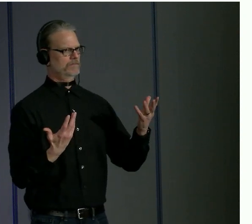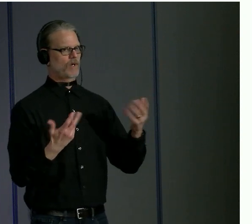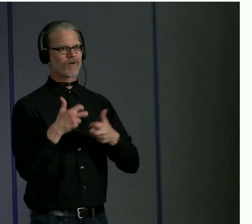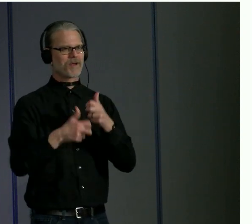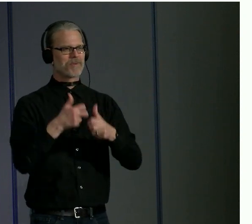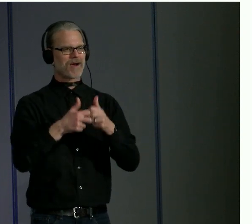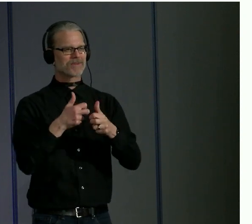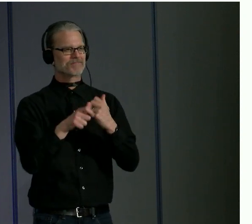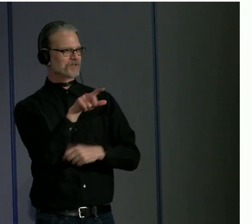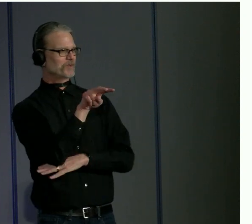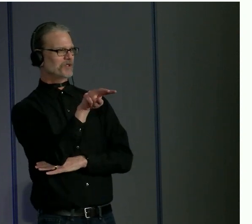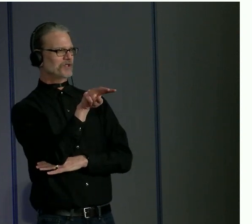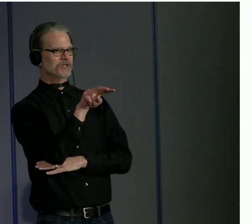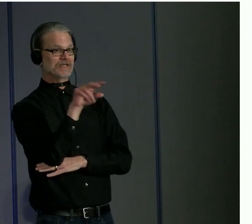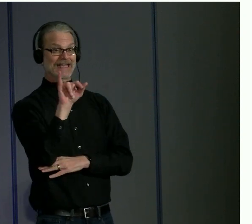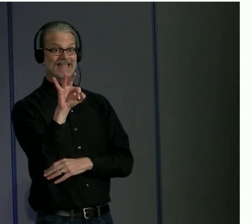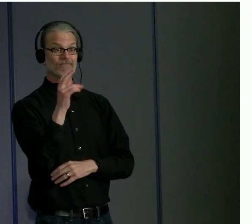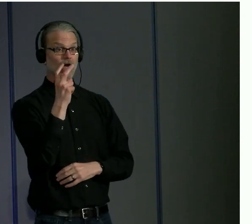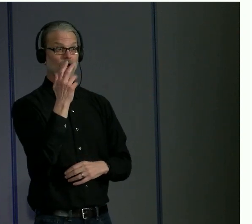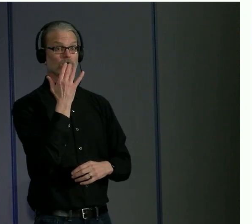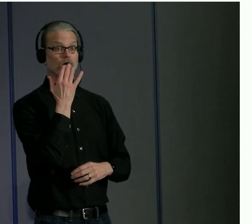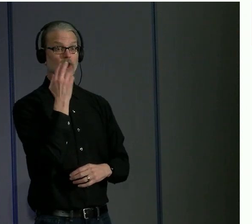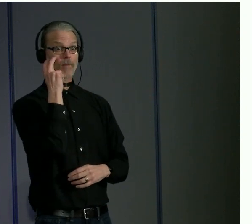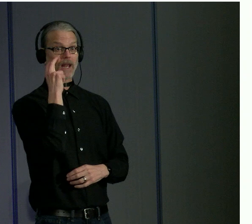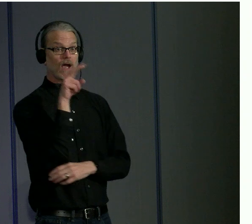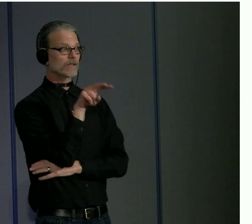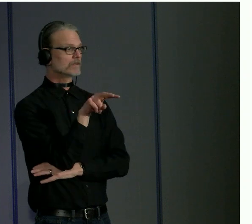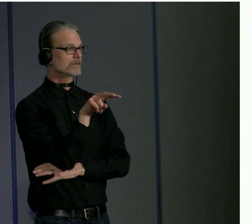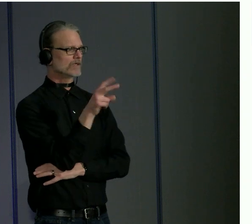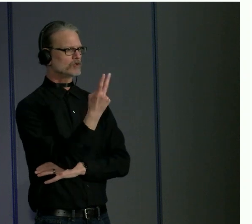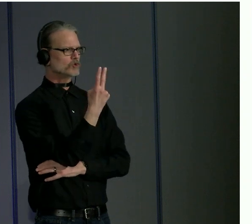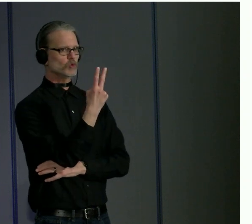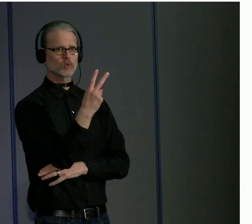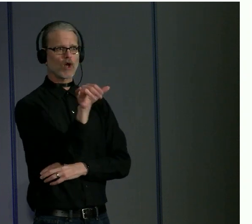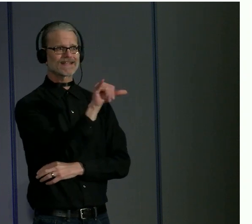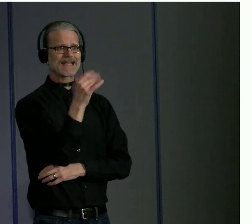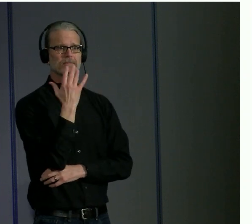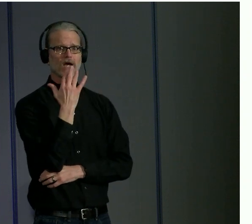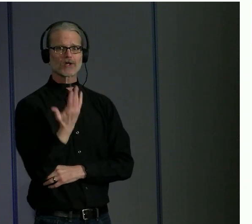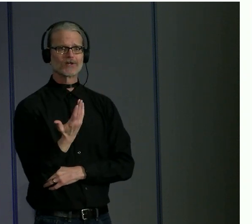when you look at that in color-blind mode, two of them are the same color. But if we simply change